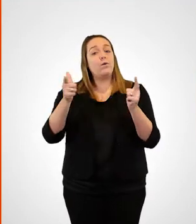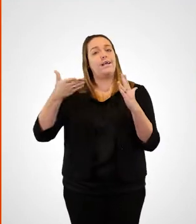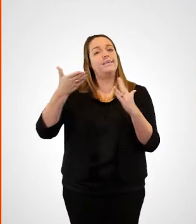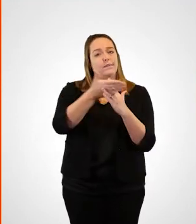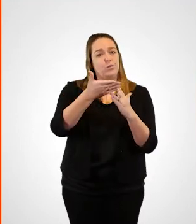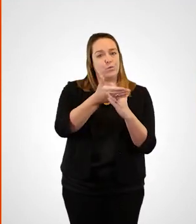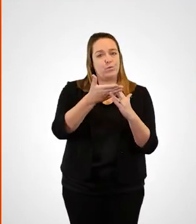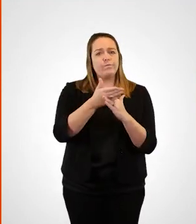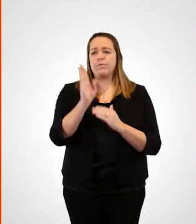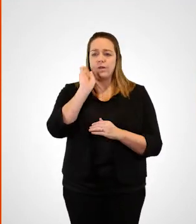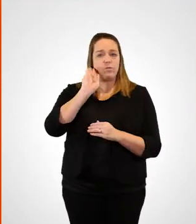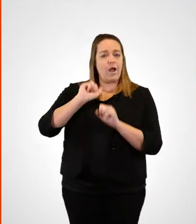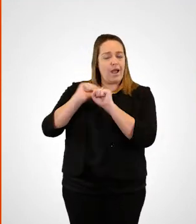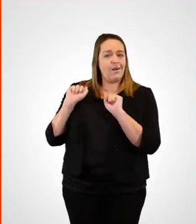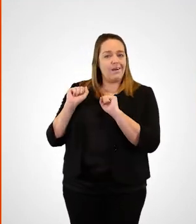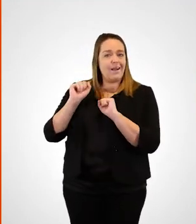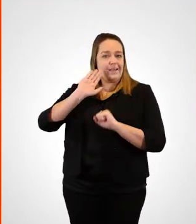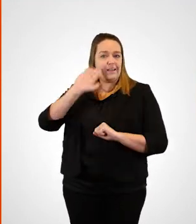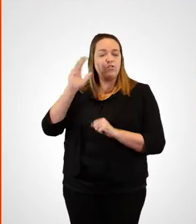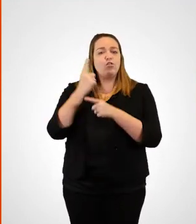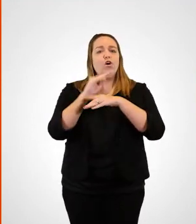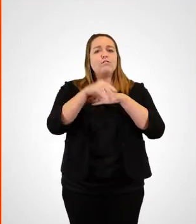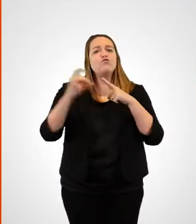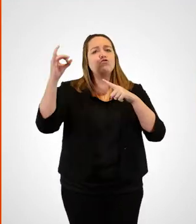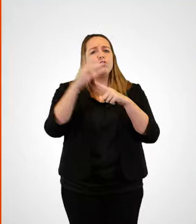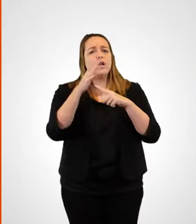In the prior lecture we talked about the critical role that language plays